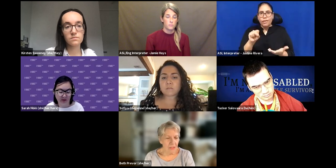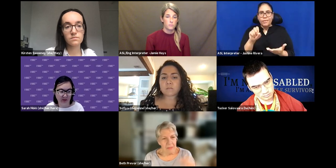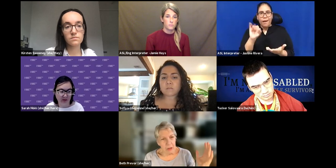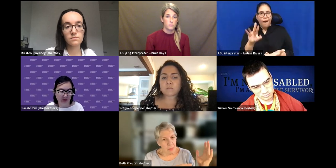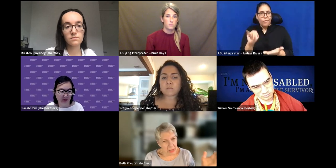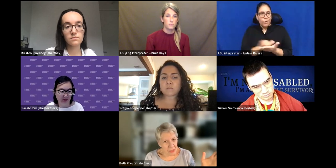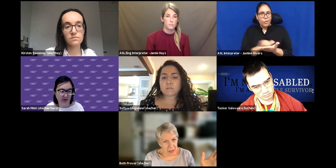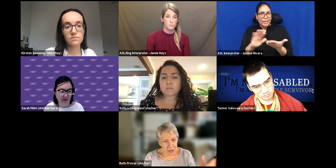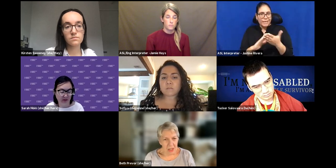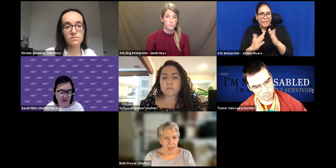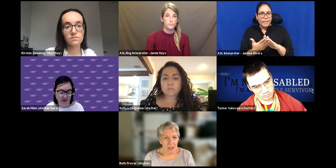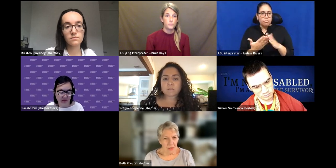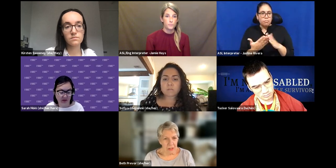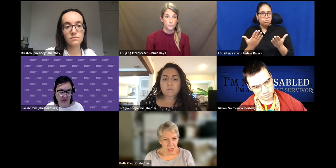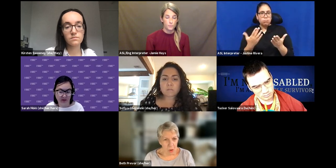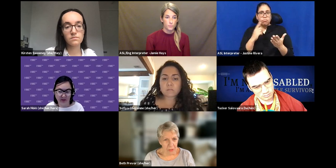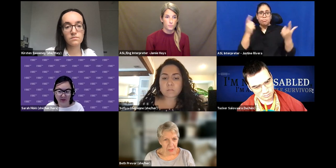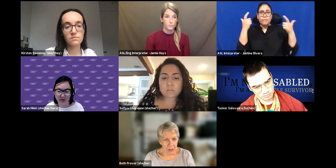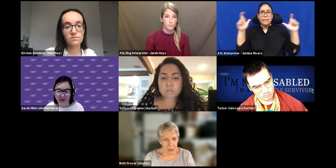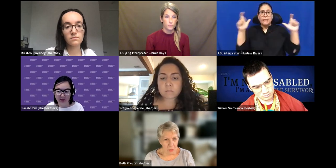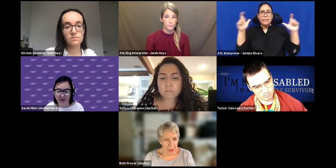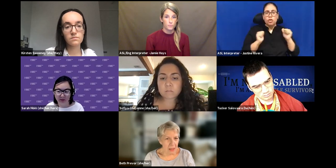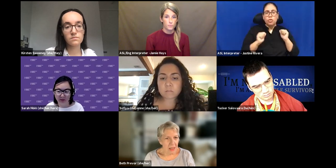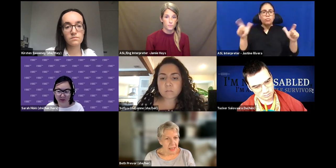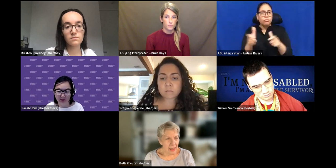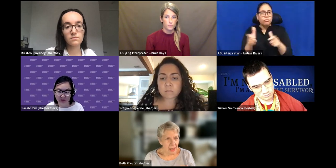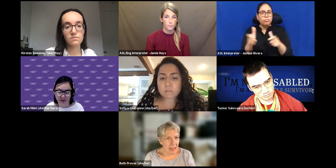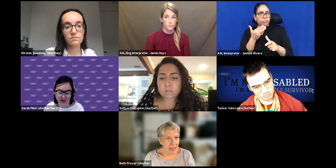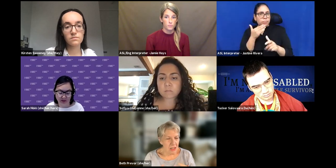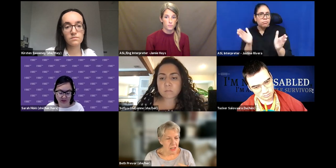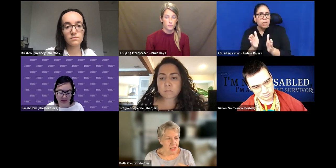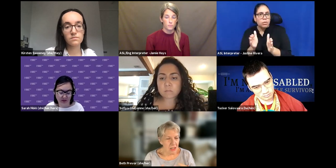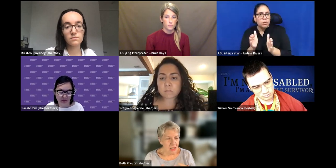from very big theaters to very small theaters. But it's such a